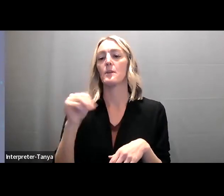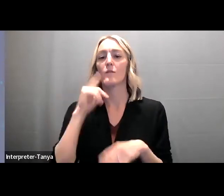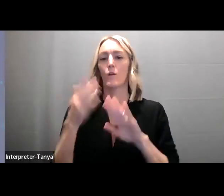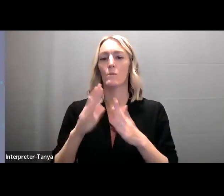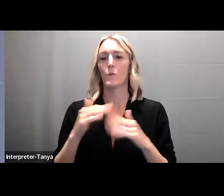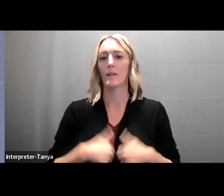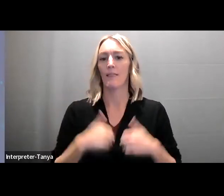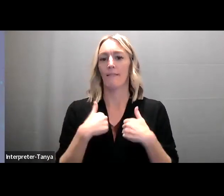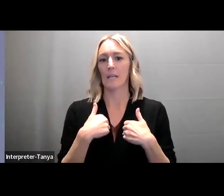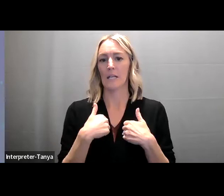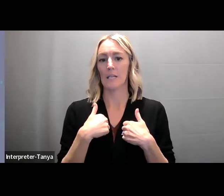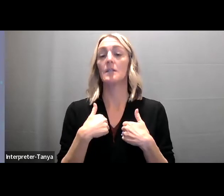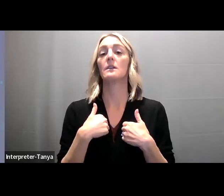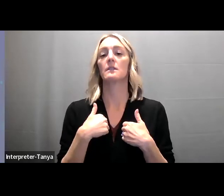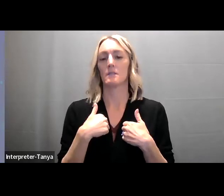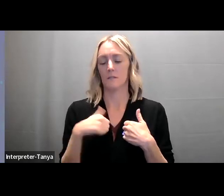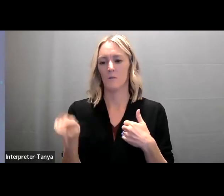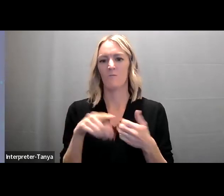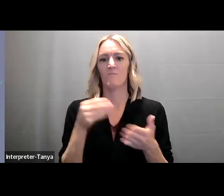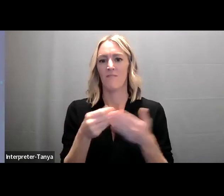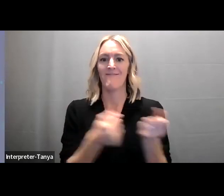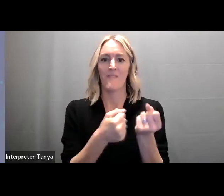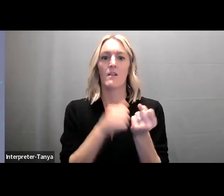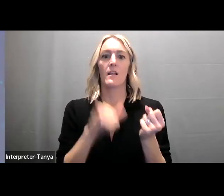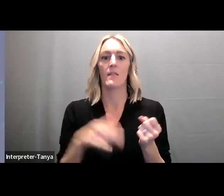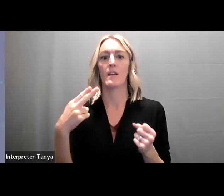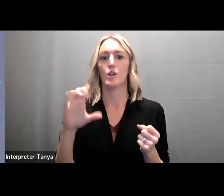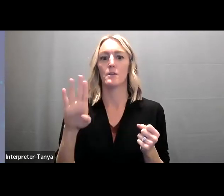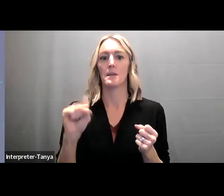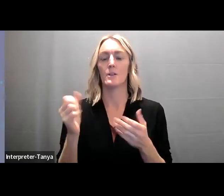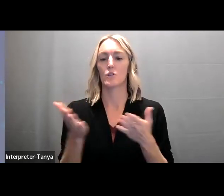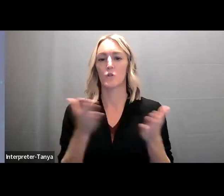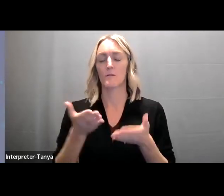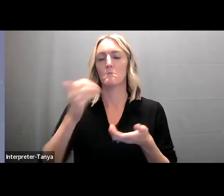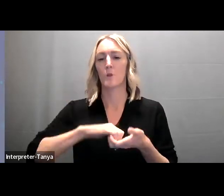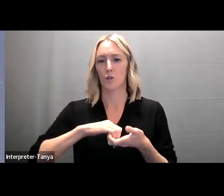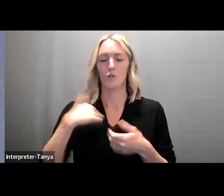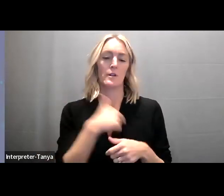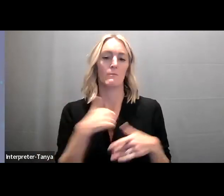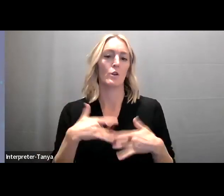living is funding this home and community based services partnership that we're so thrilled